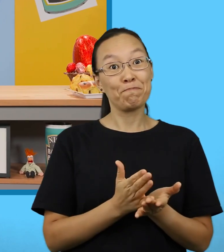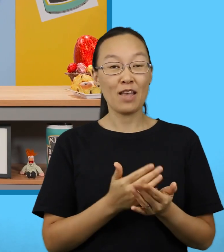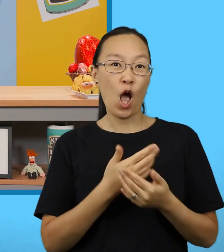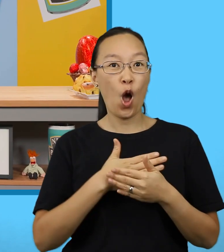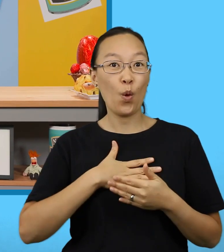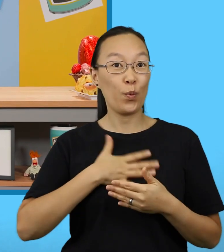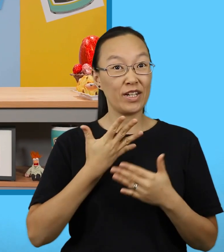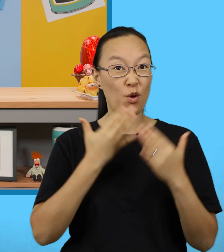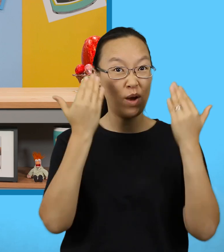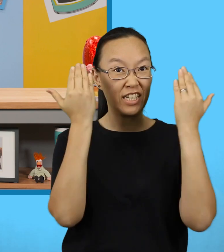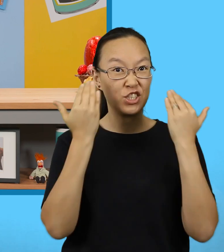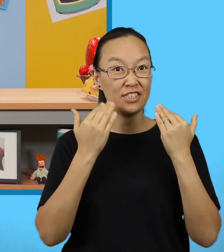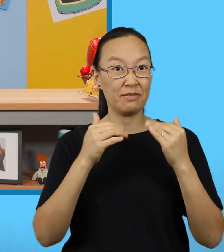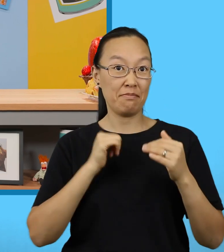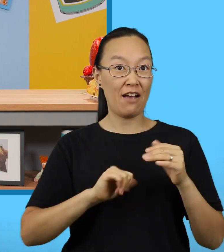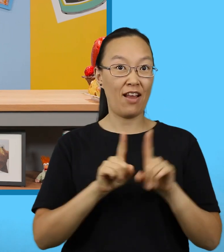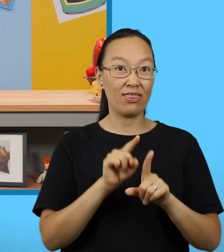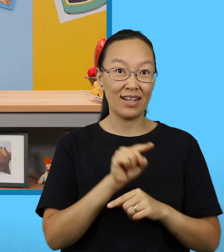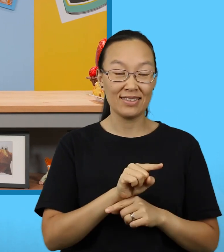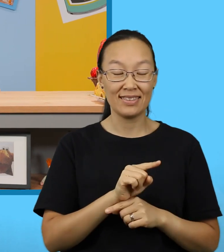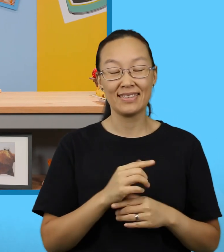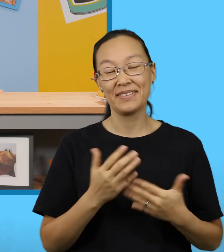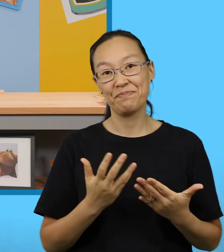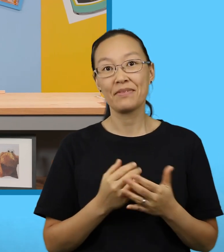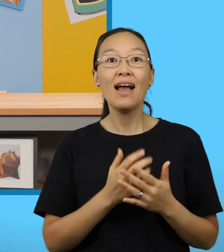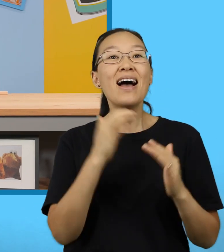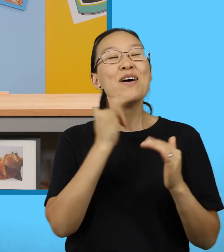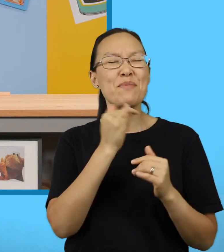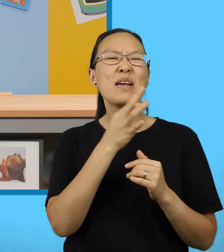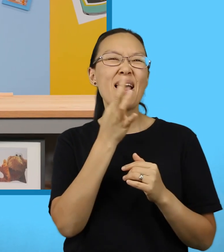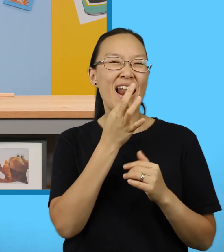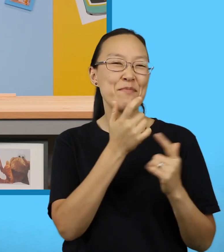[Reg] I heard that. But while that might be a little bit funny,